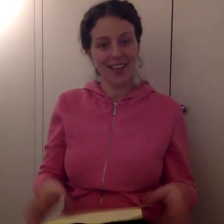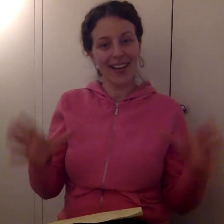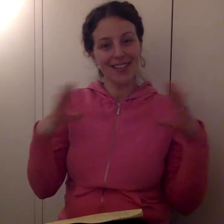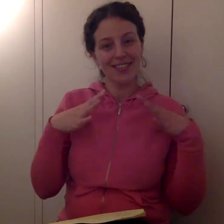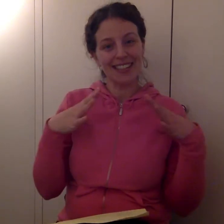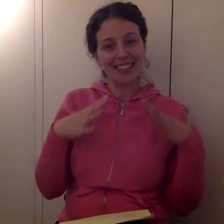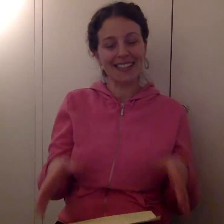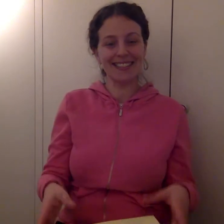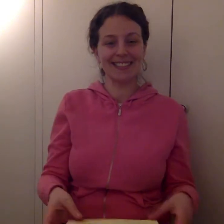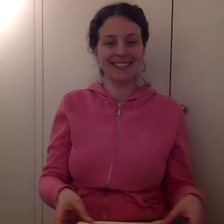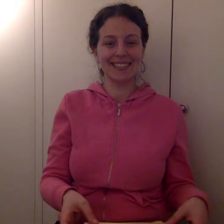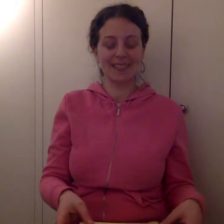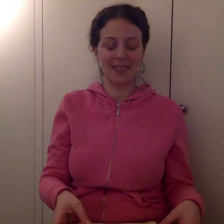Ok ready.